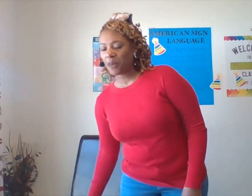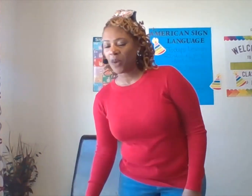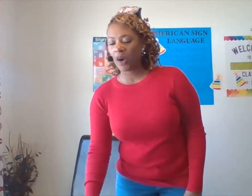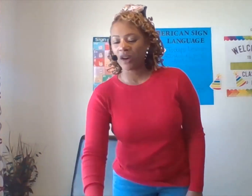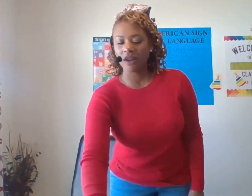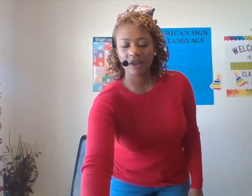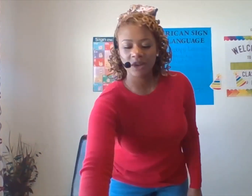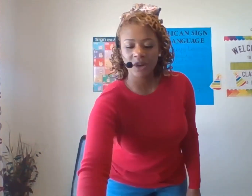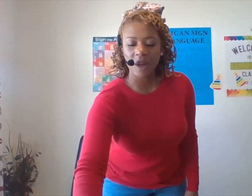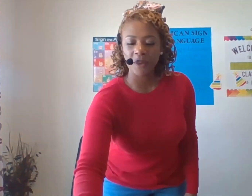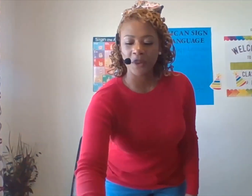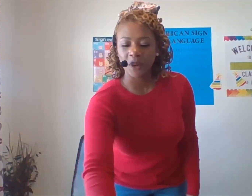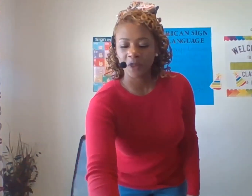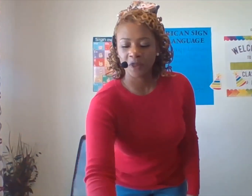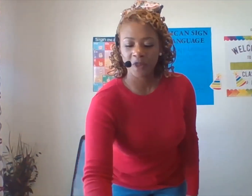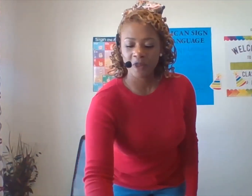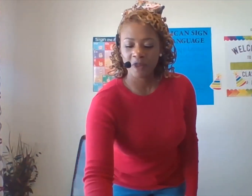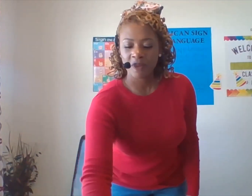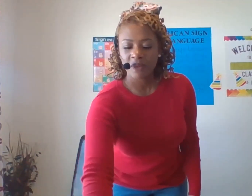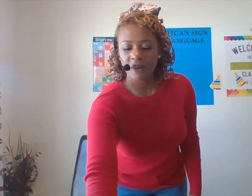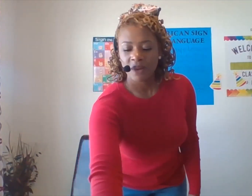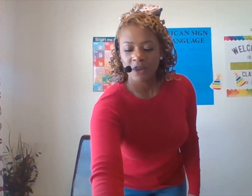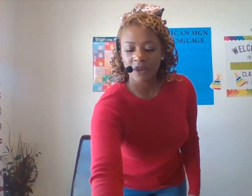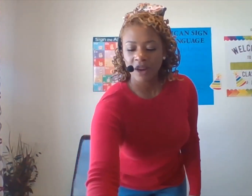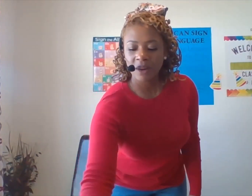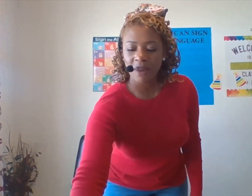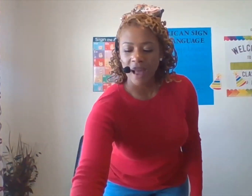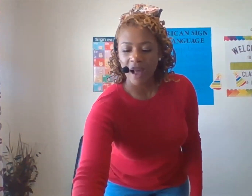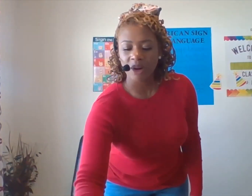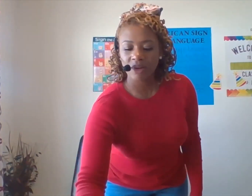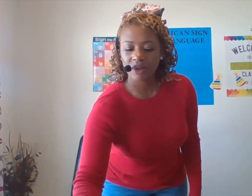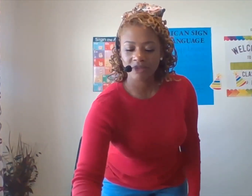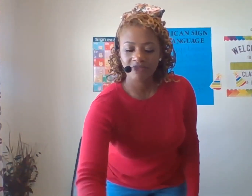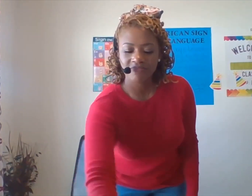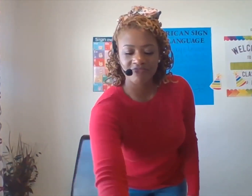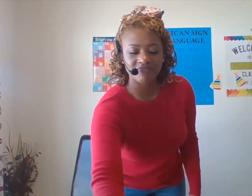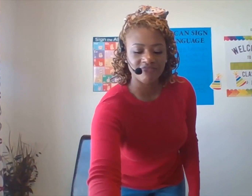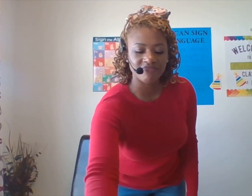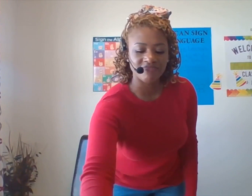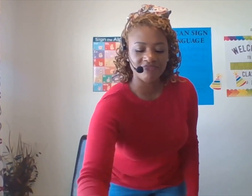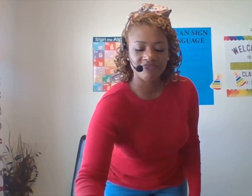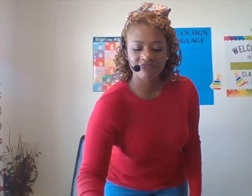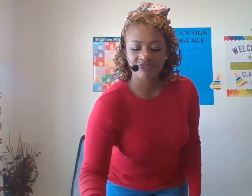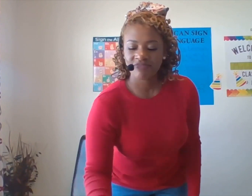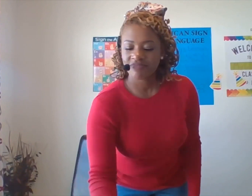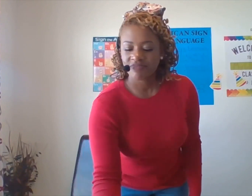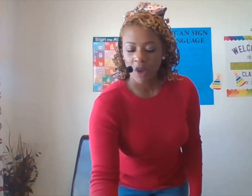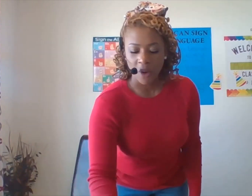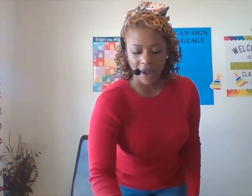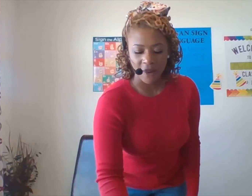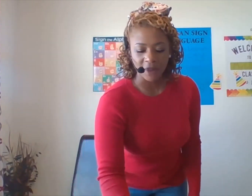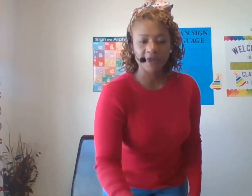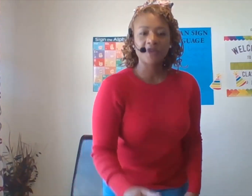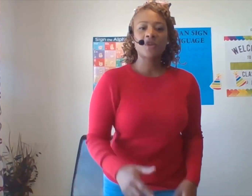more let's go a couple more what about mm-hmm oh I got one what